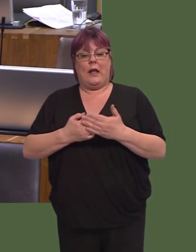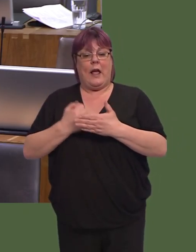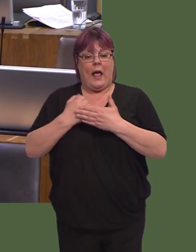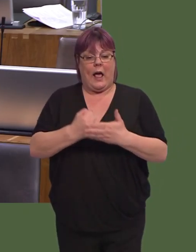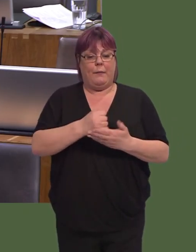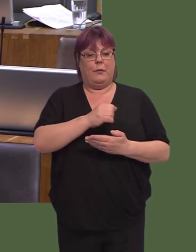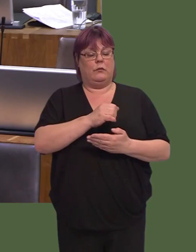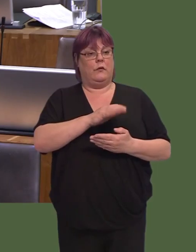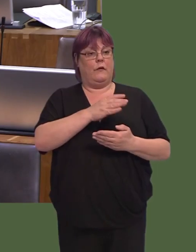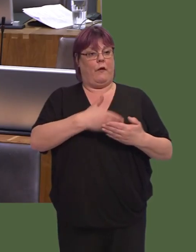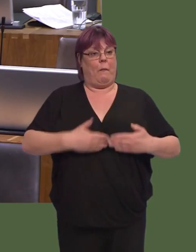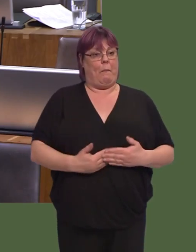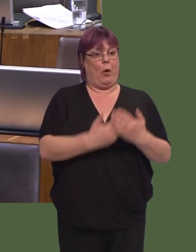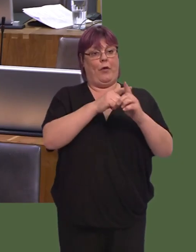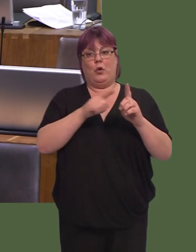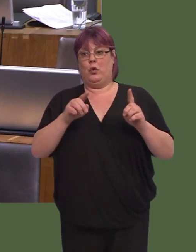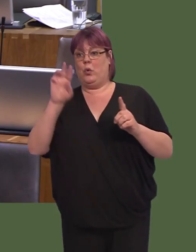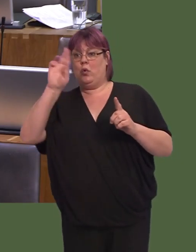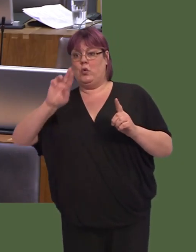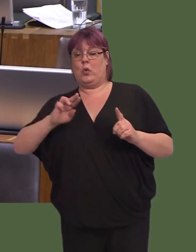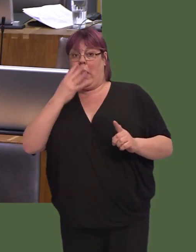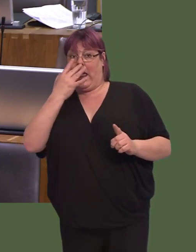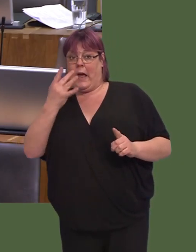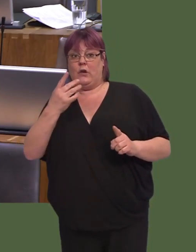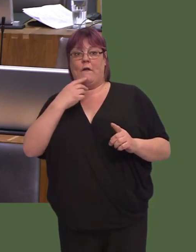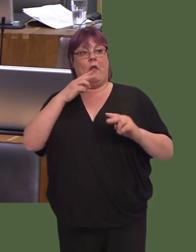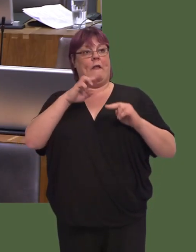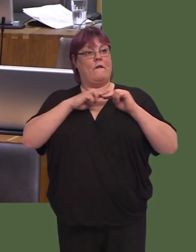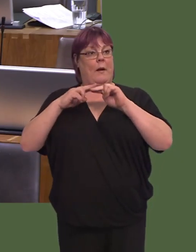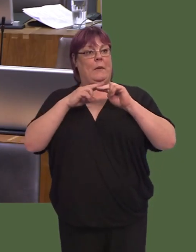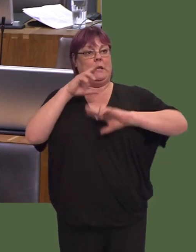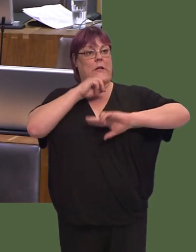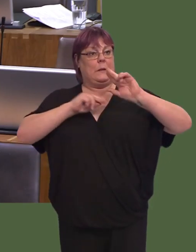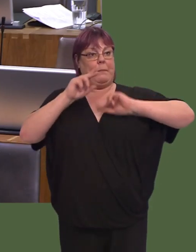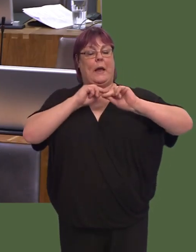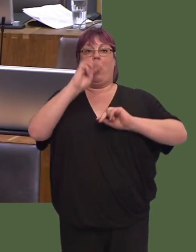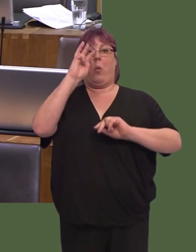the opportunities for families to socialise in an informal Welsh atmosphere.